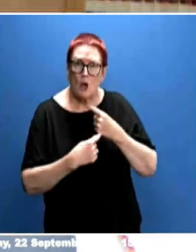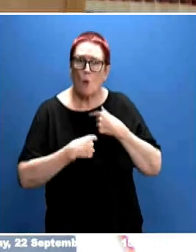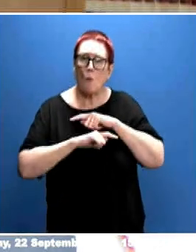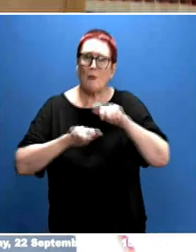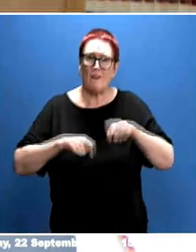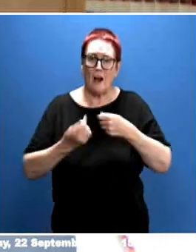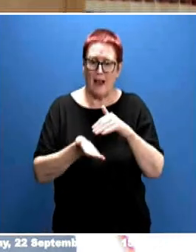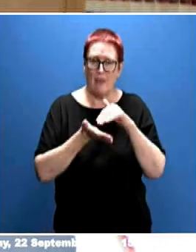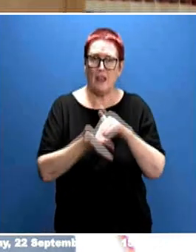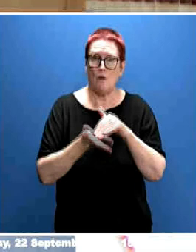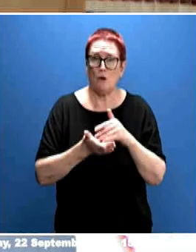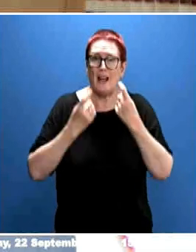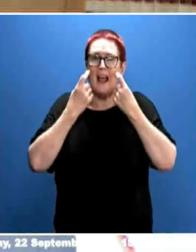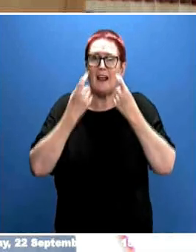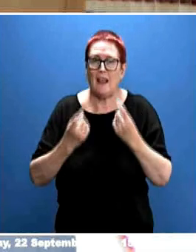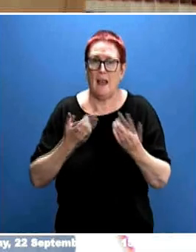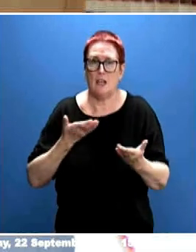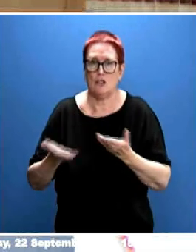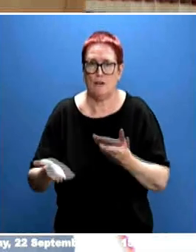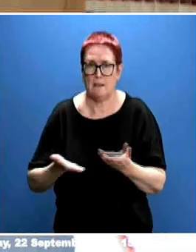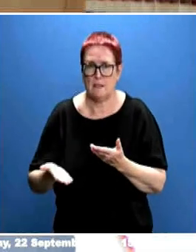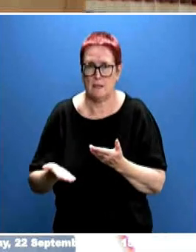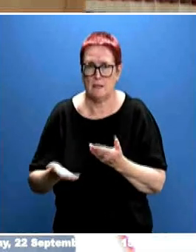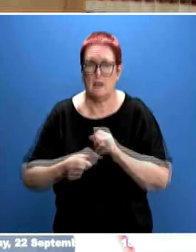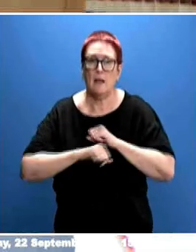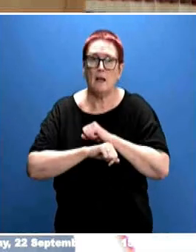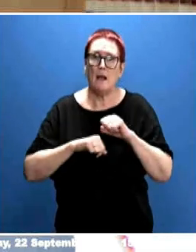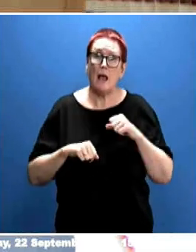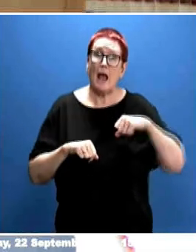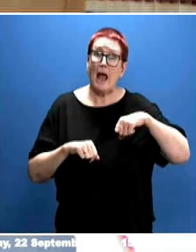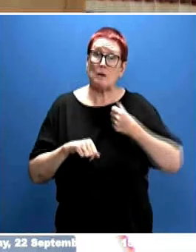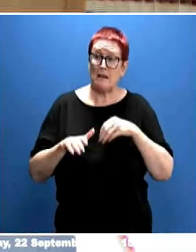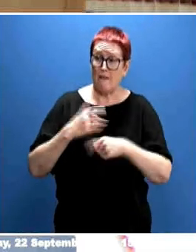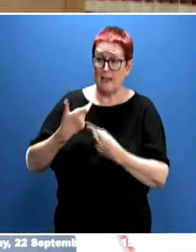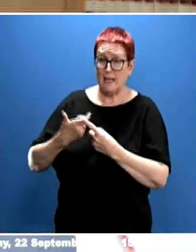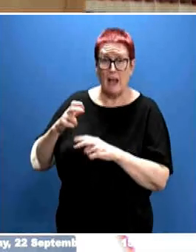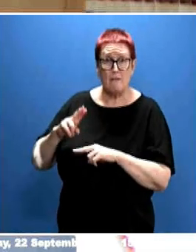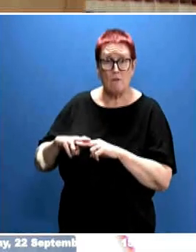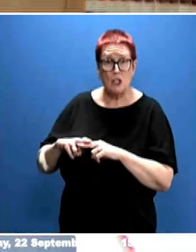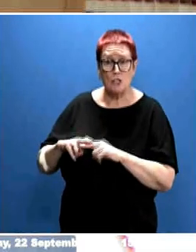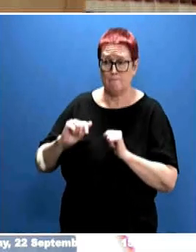So, this is --- our staff in Kath French are trained in the sanctuary model,